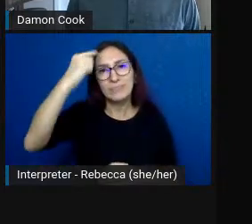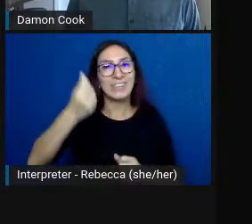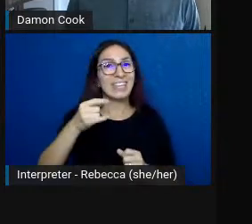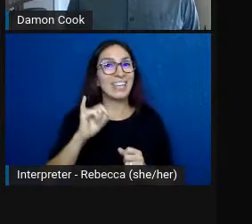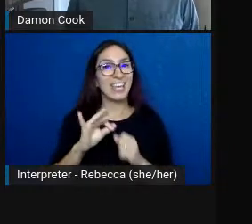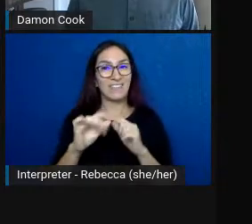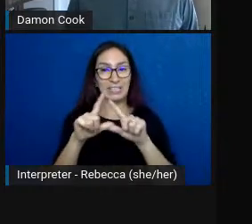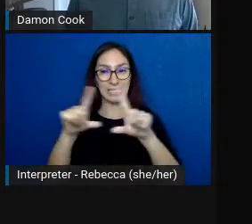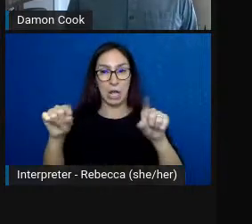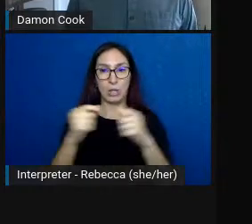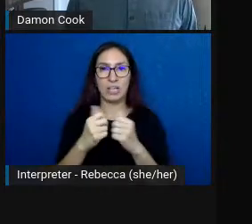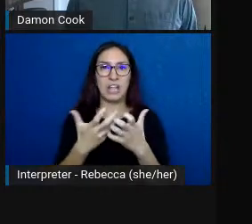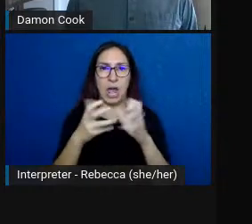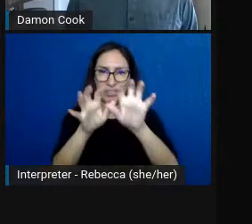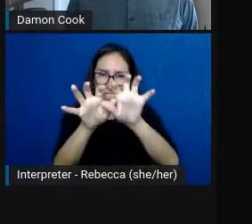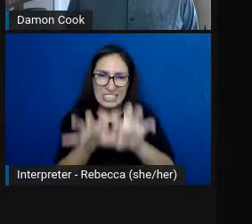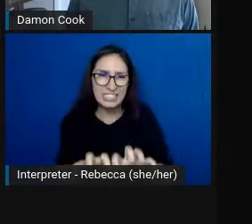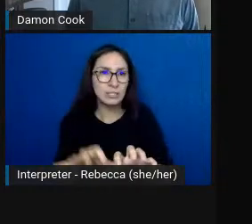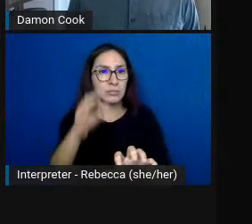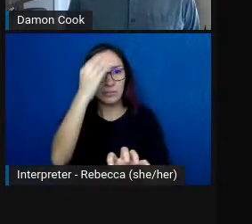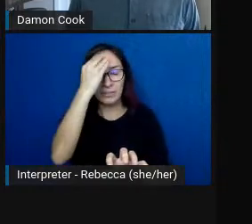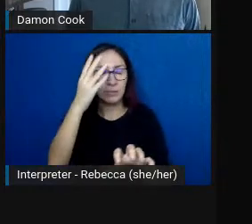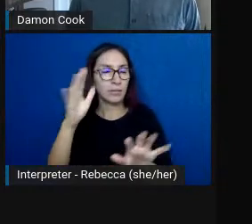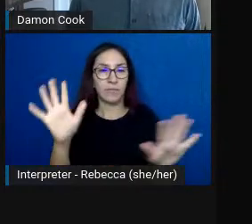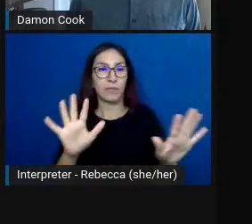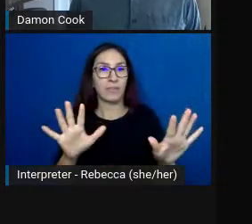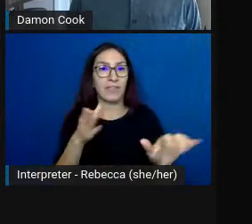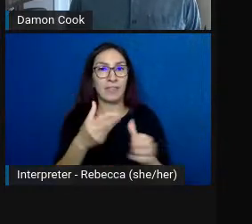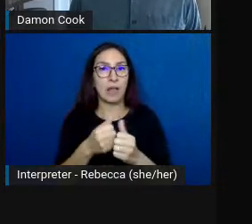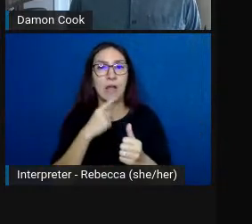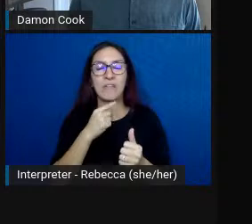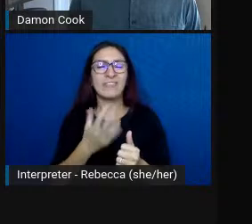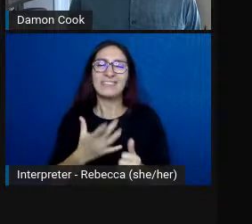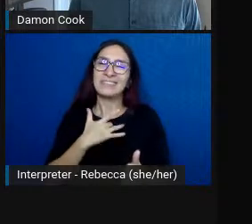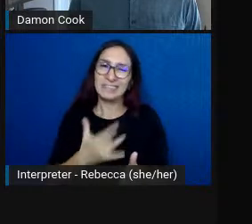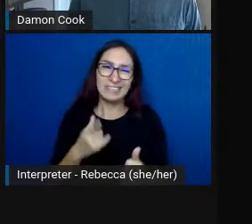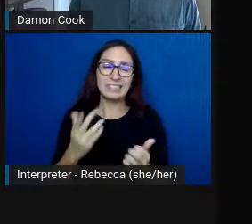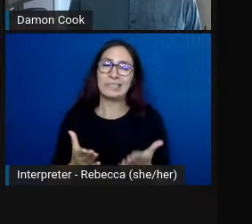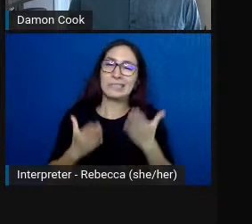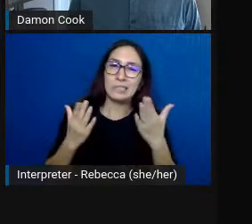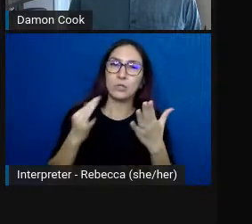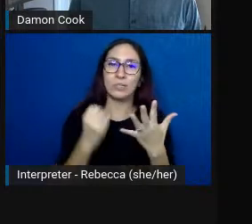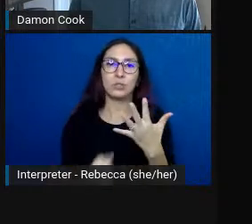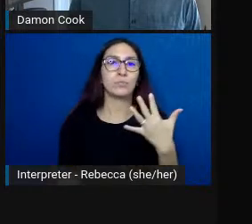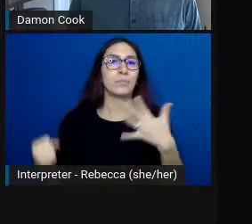with Tab and focus order one thing that is important to consider is if Dialog content has